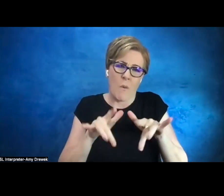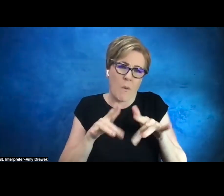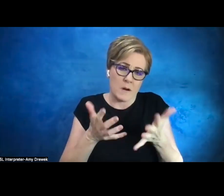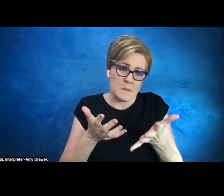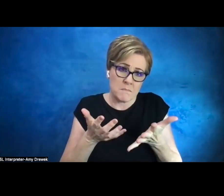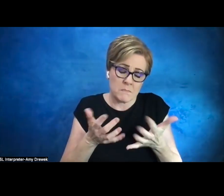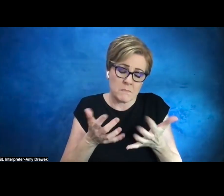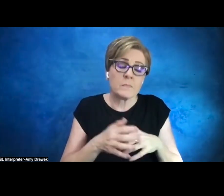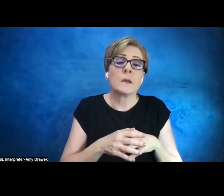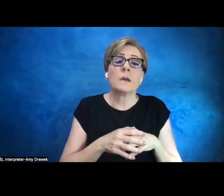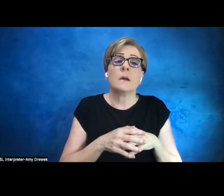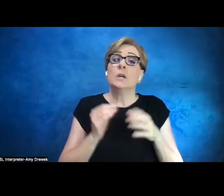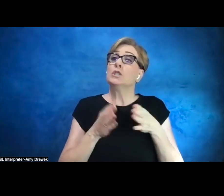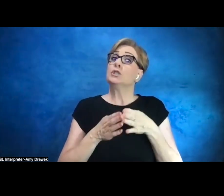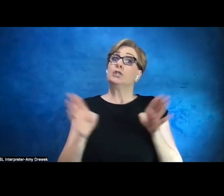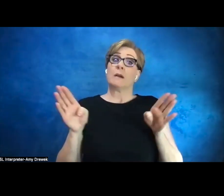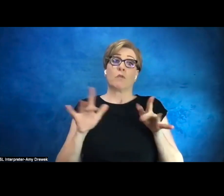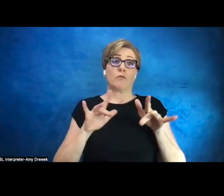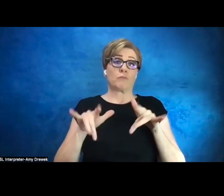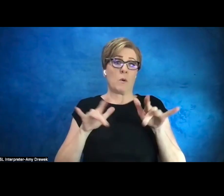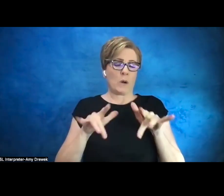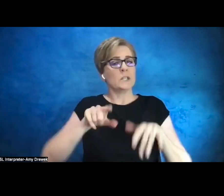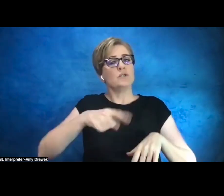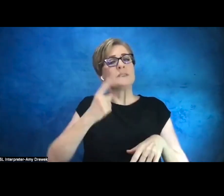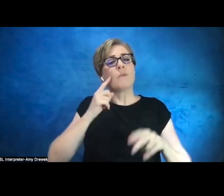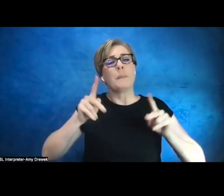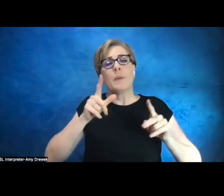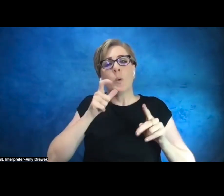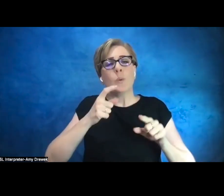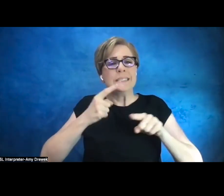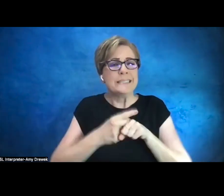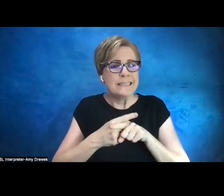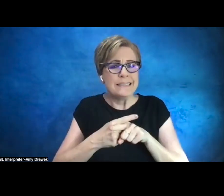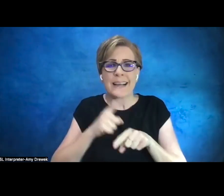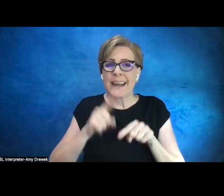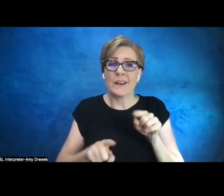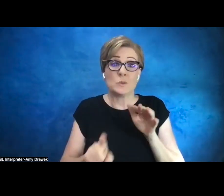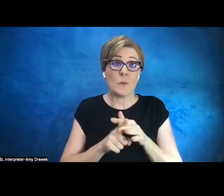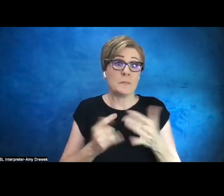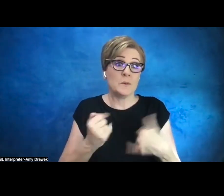for folks who could not make today's event. I'm going to go ahead and share my screen!